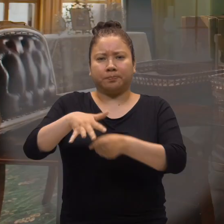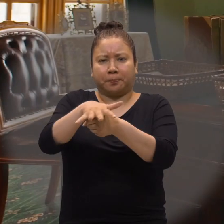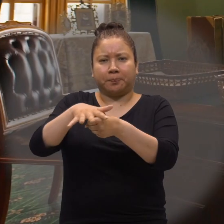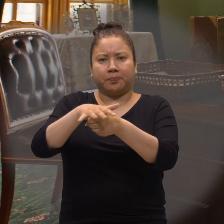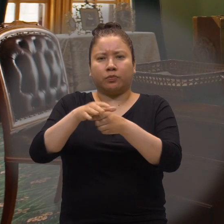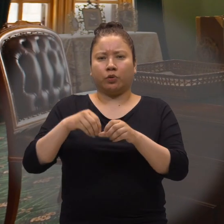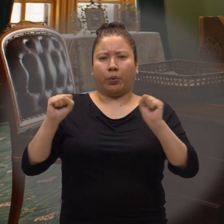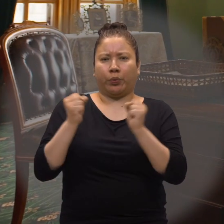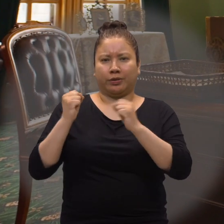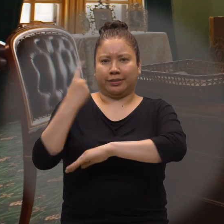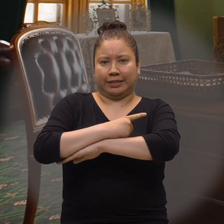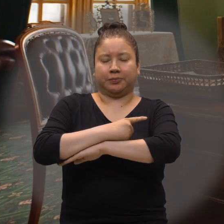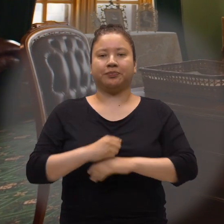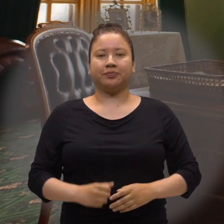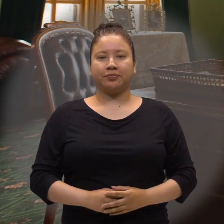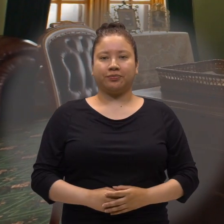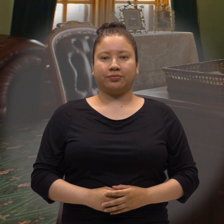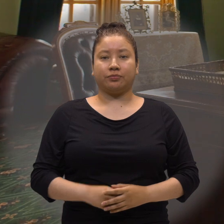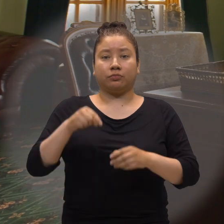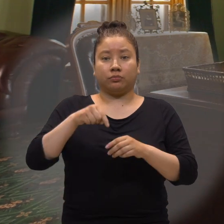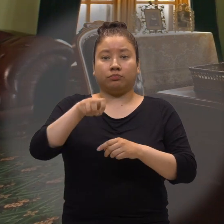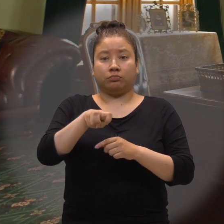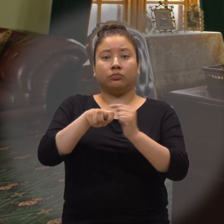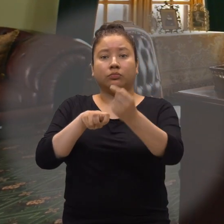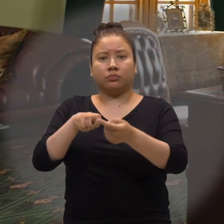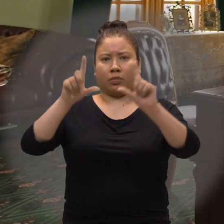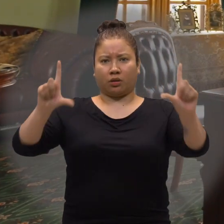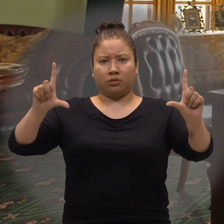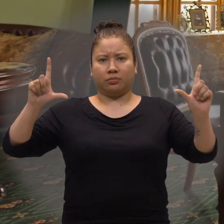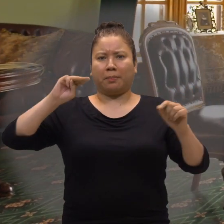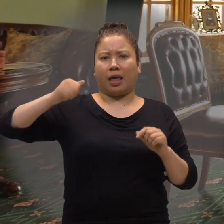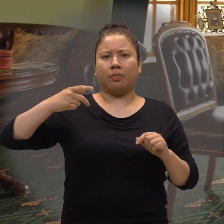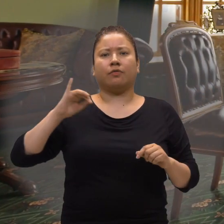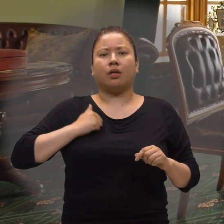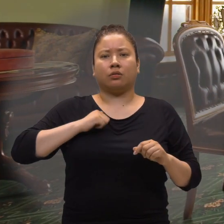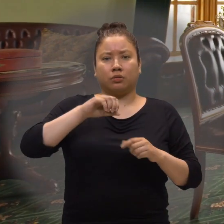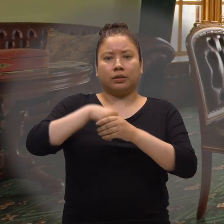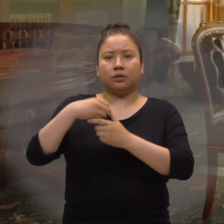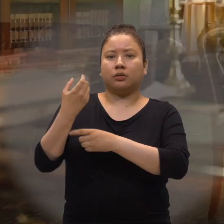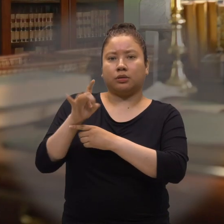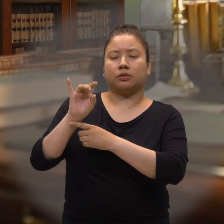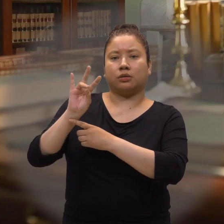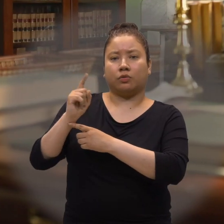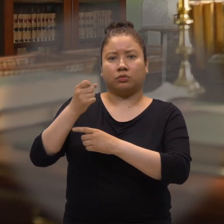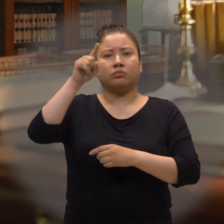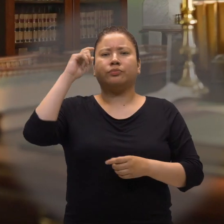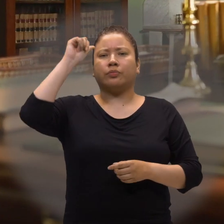the warmest spot on a cold day. Right across from the chair is a large map of Canada in 1871,